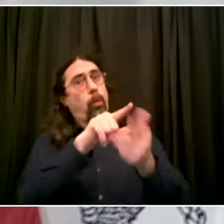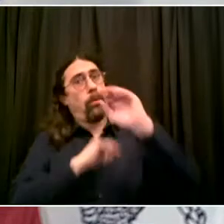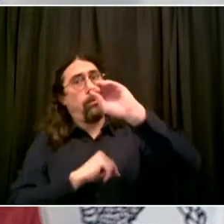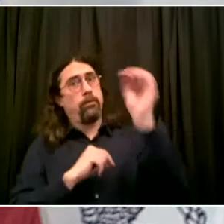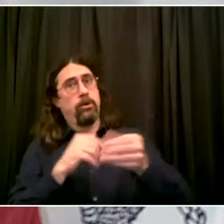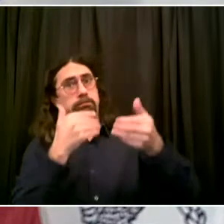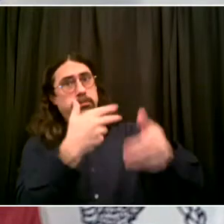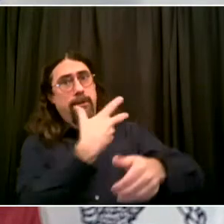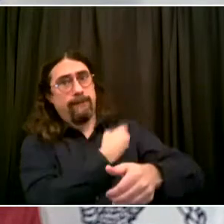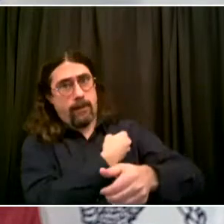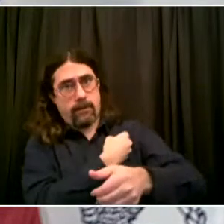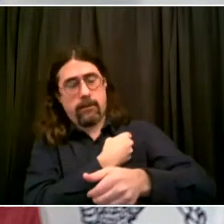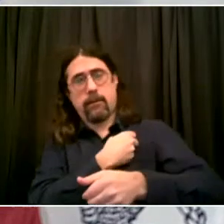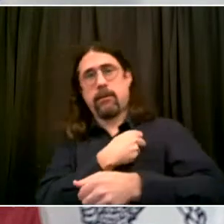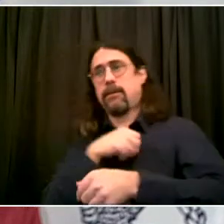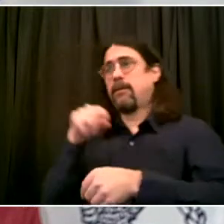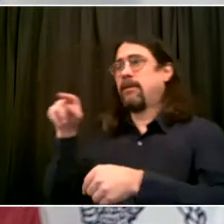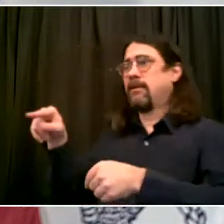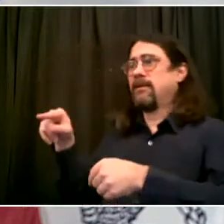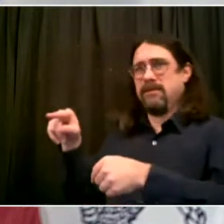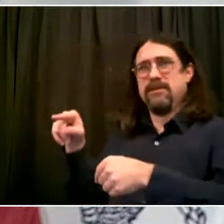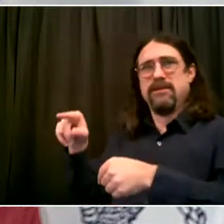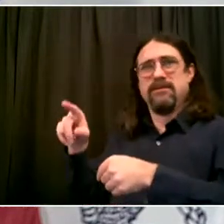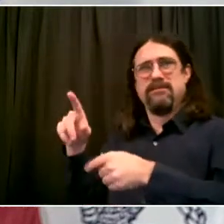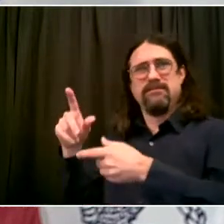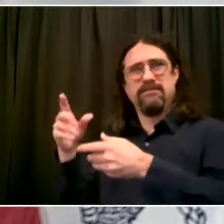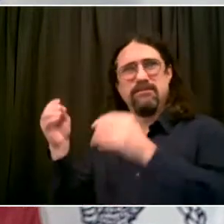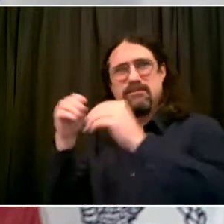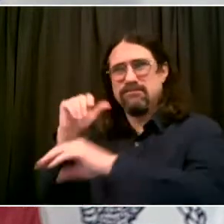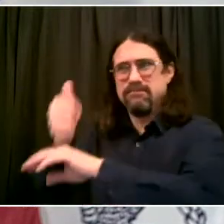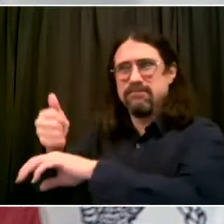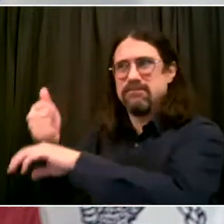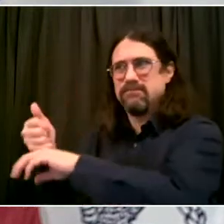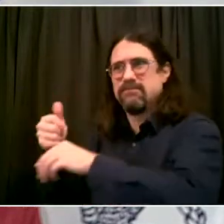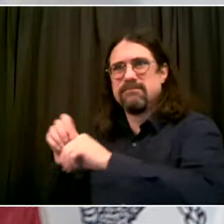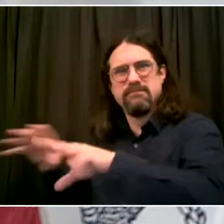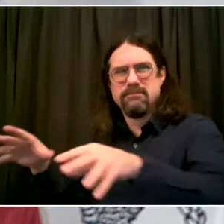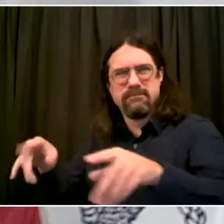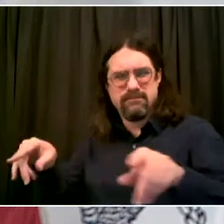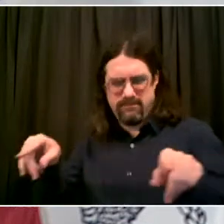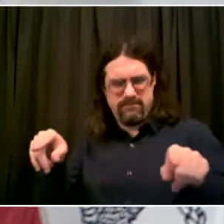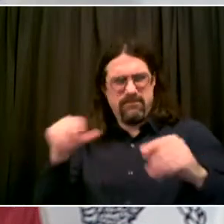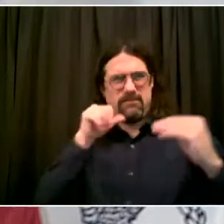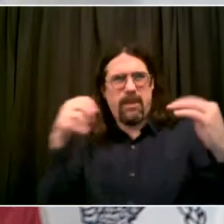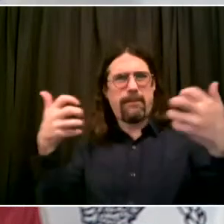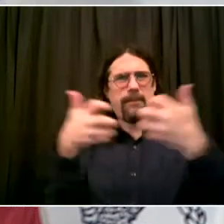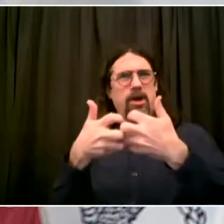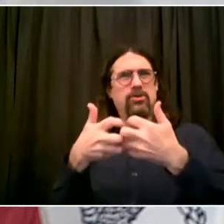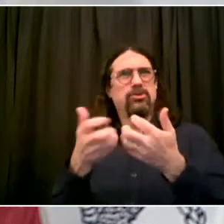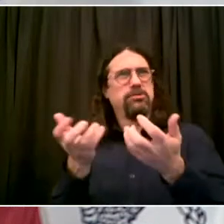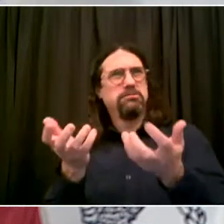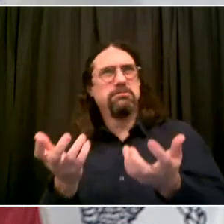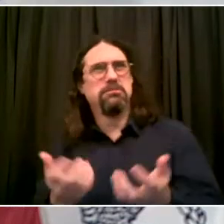BETWEEN SOME OF THESESE NEIGHBORHOODS THAT HAVE VERY LOW VACCINANAITONON RATES AND THEY ARE NOT HIGH